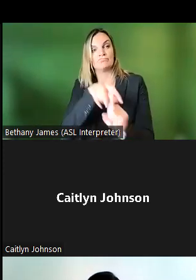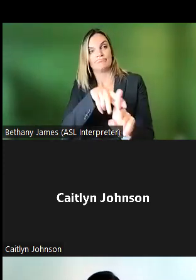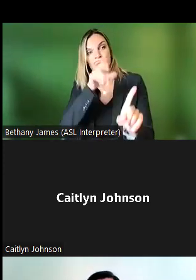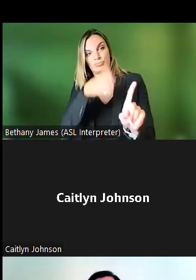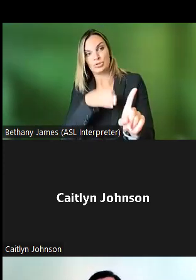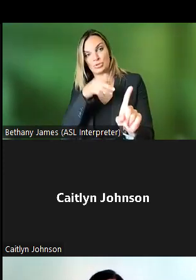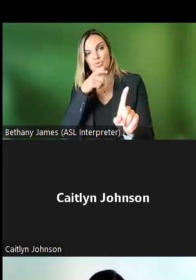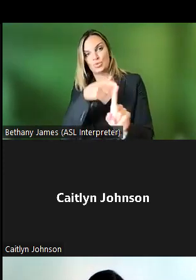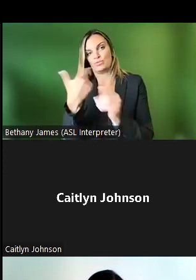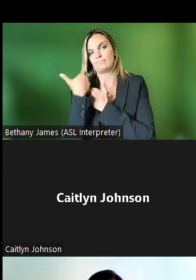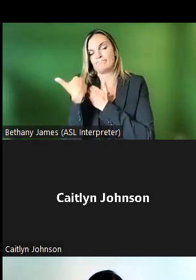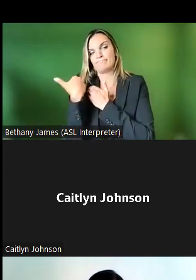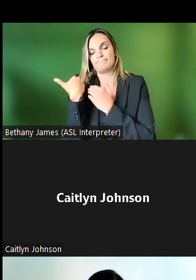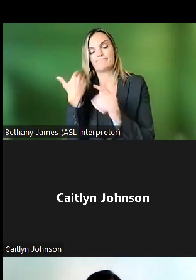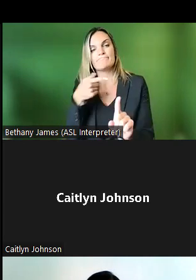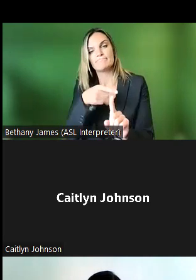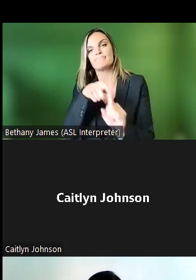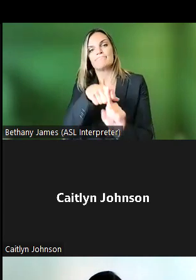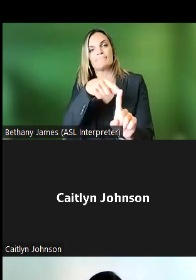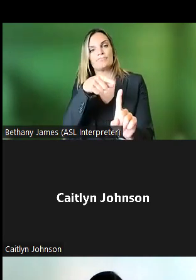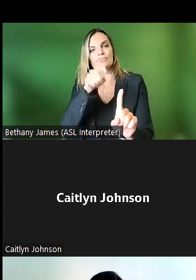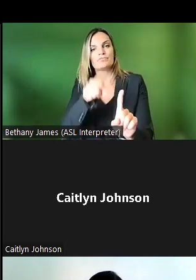Someone who's knowledgeable and familiar with disability law.